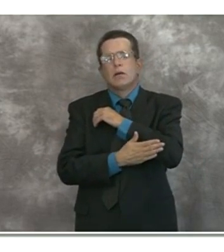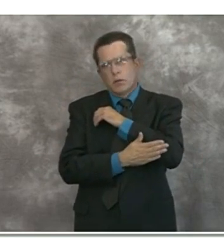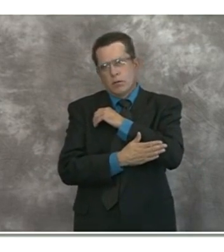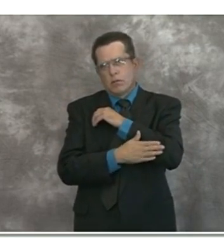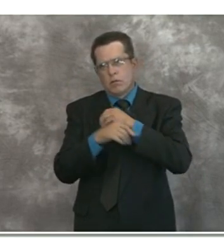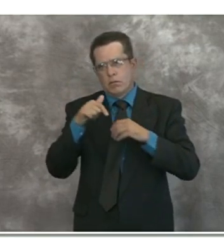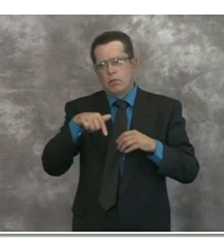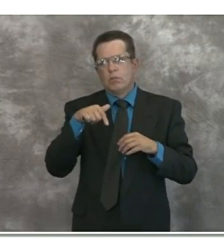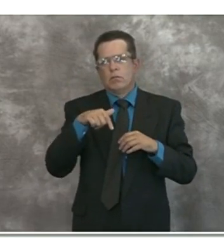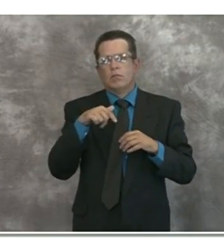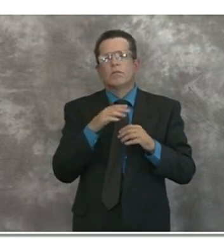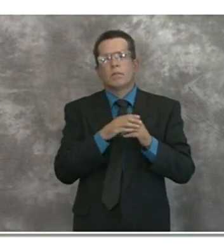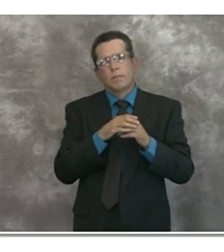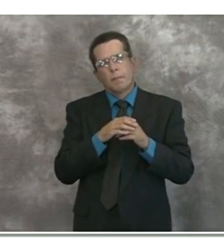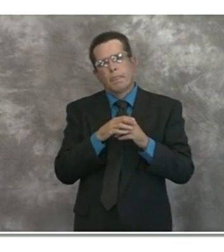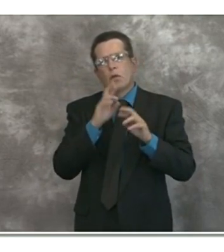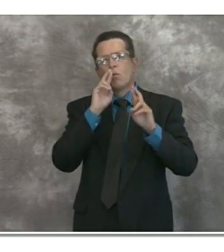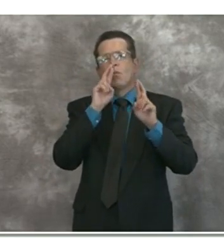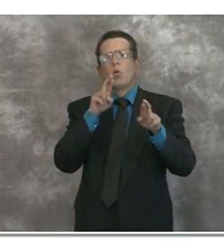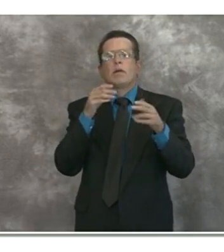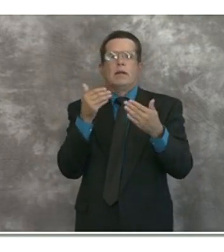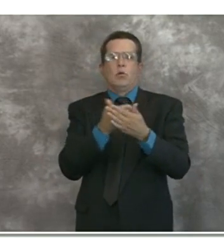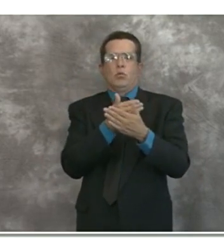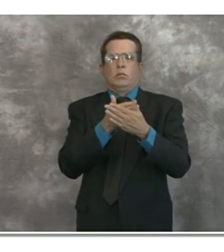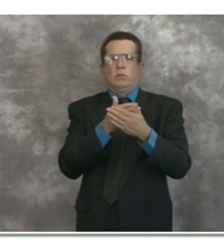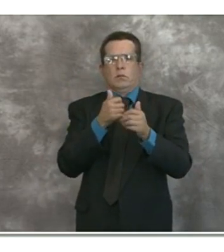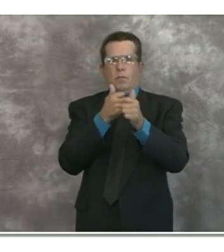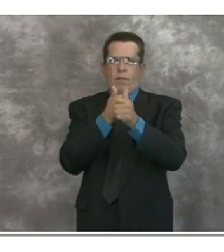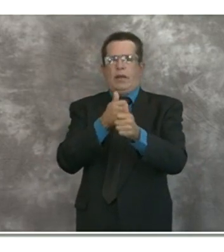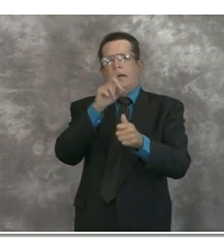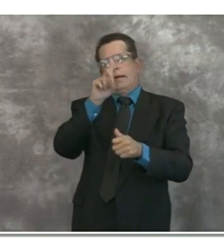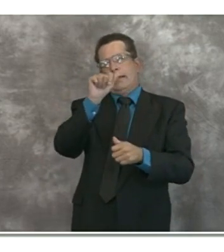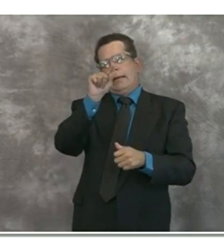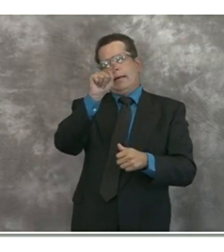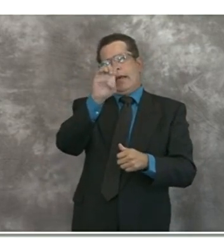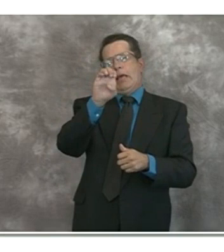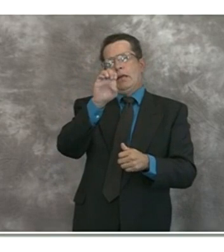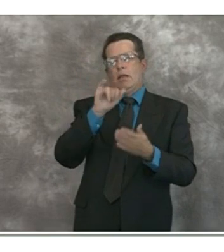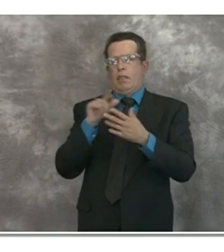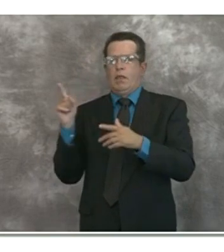OCCUR. NOW THE NEXT SLIDE. IS THE NUMBER CASES AMONG SAN